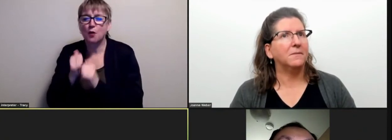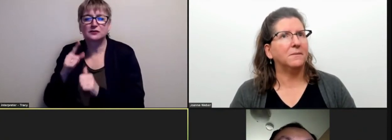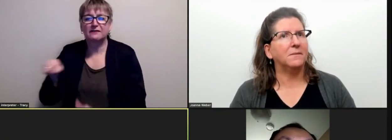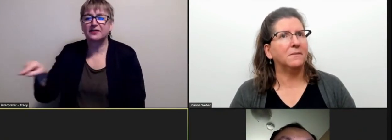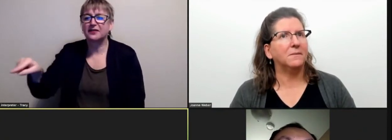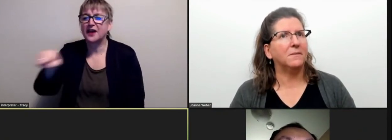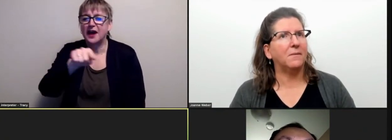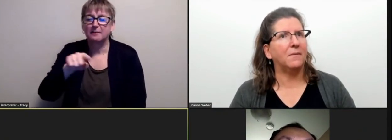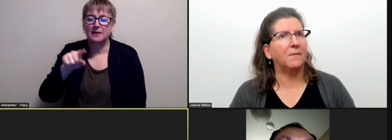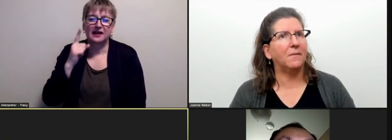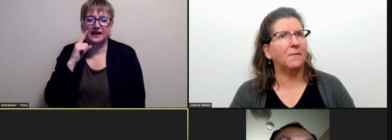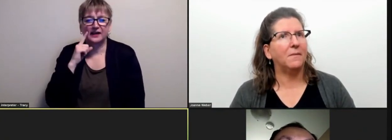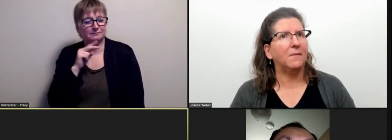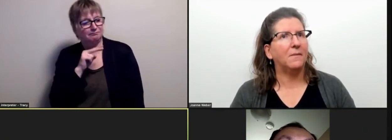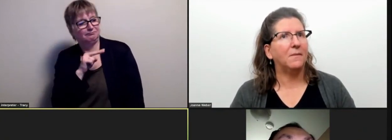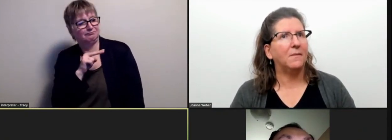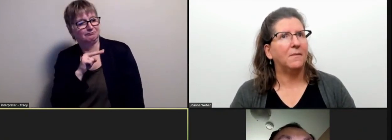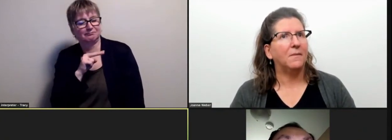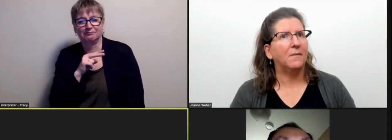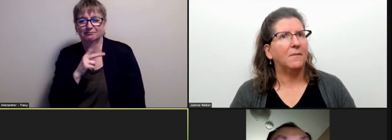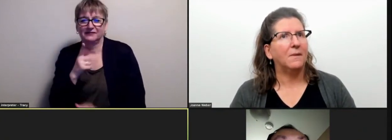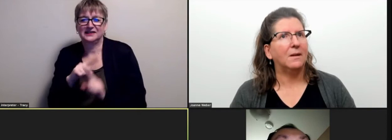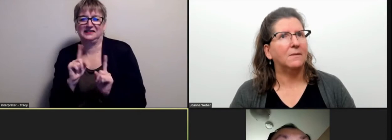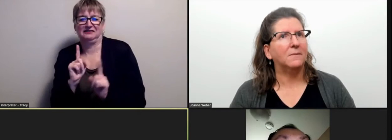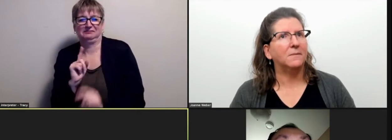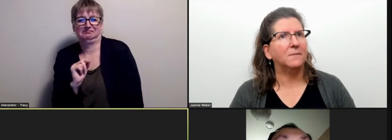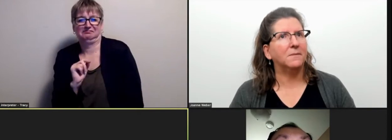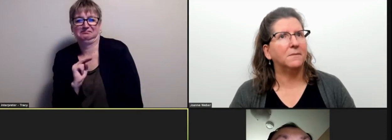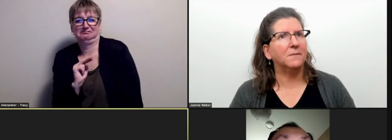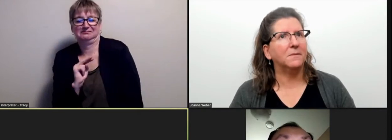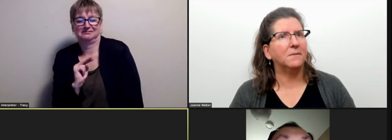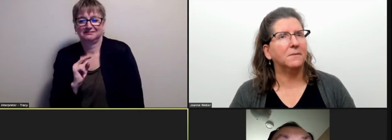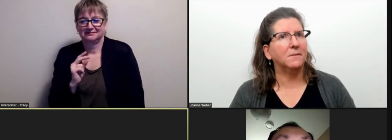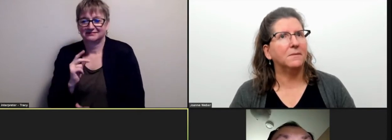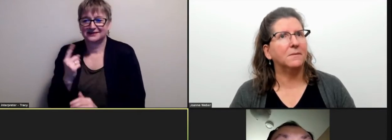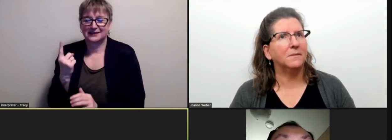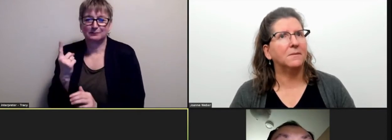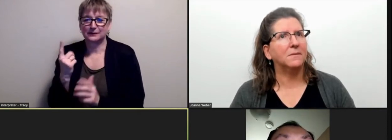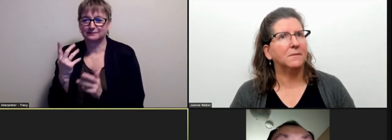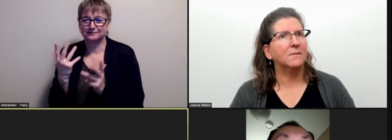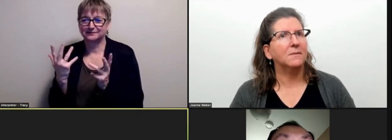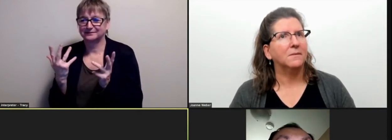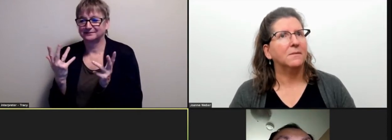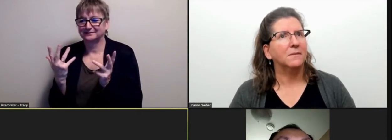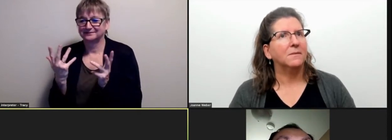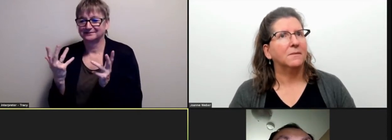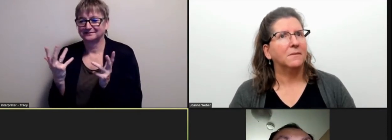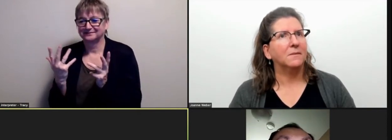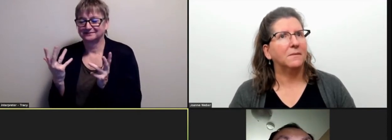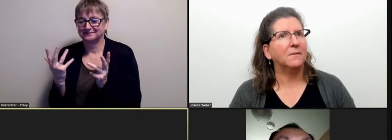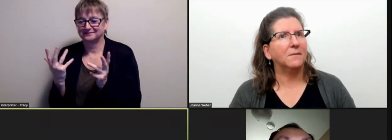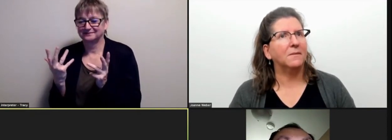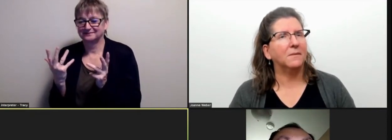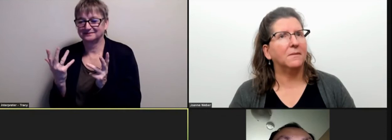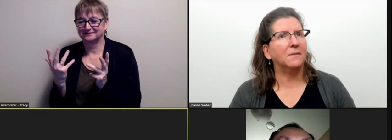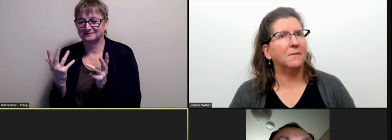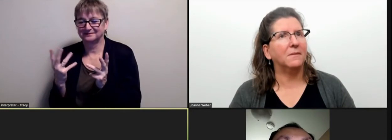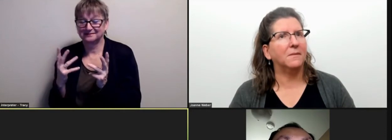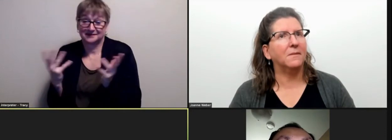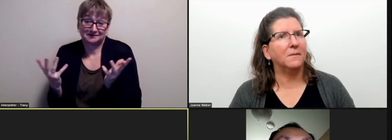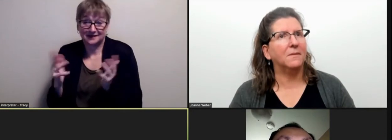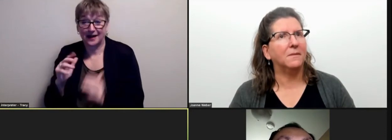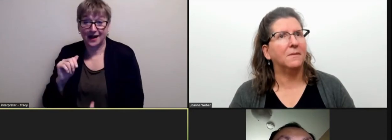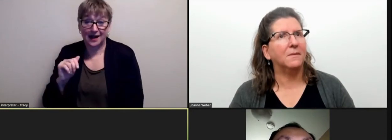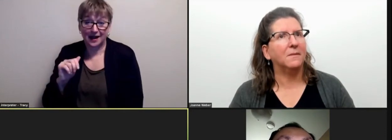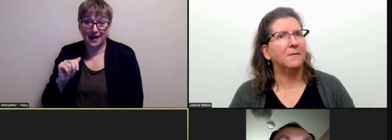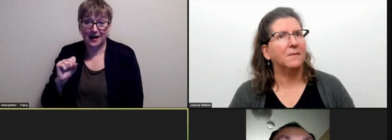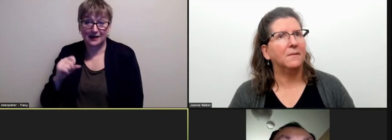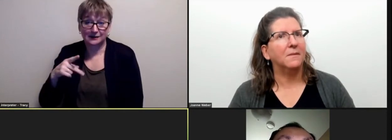as someone who had he was different who had uh you know uh who had asthma uh or had a learning